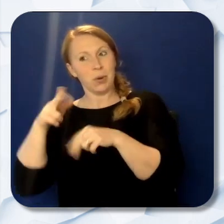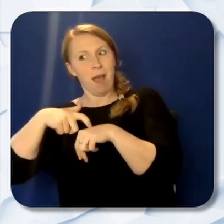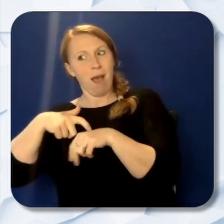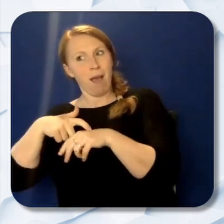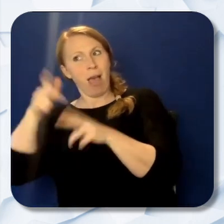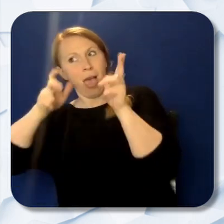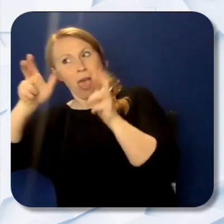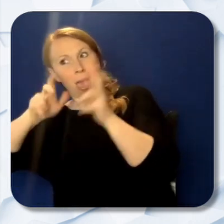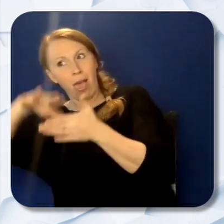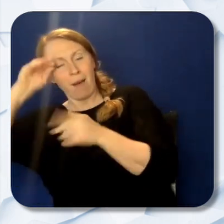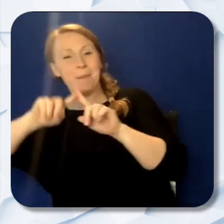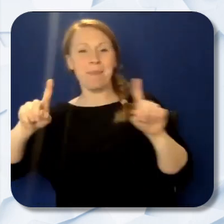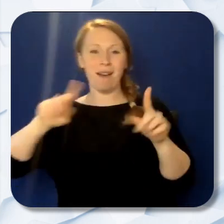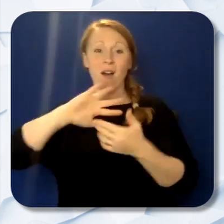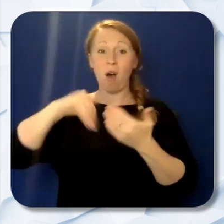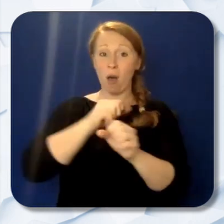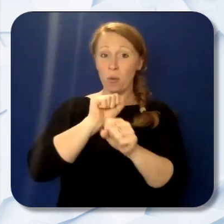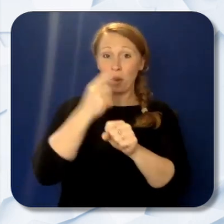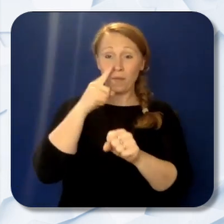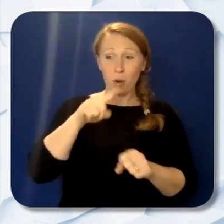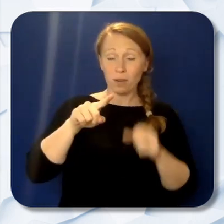thank you for all the work that you do for our young people across the